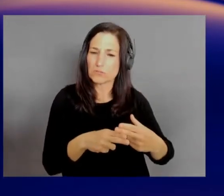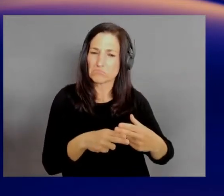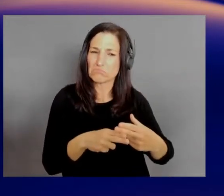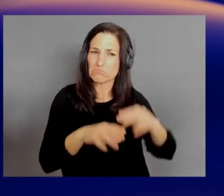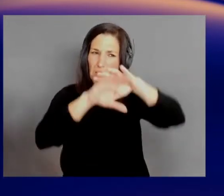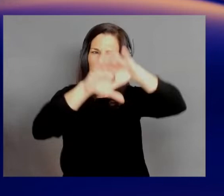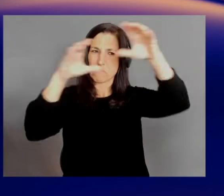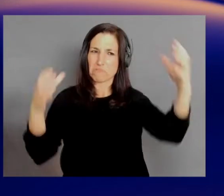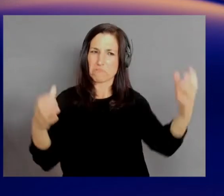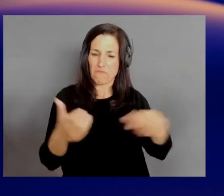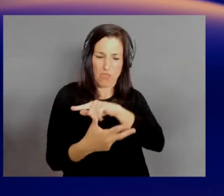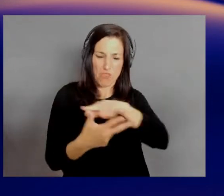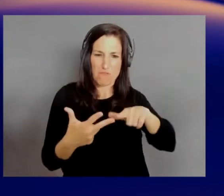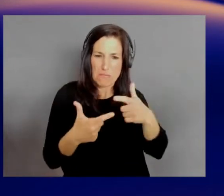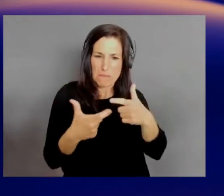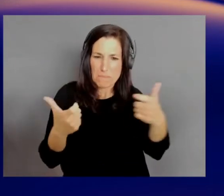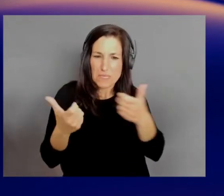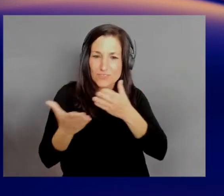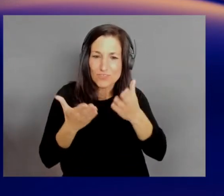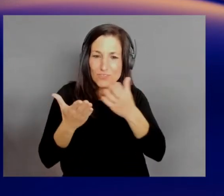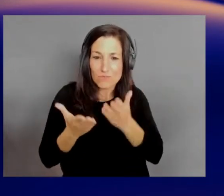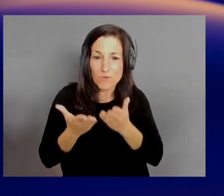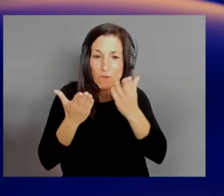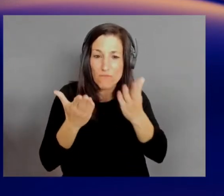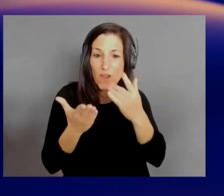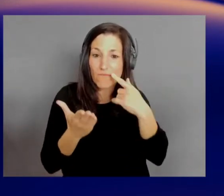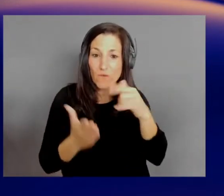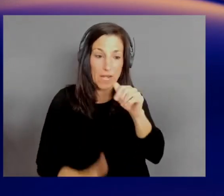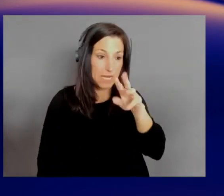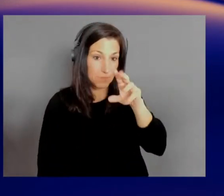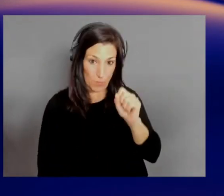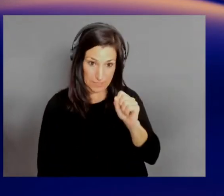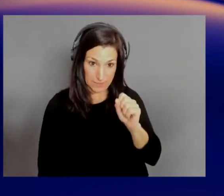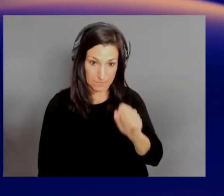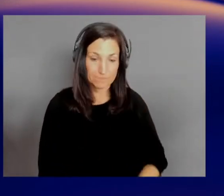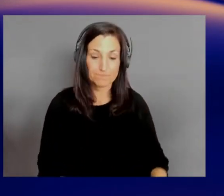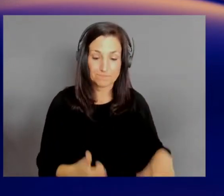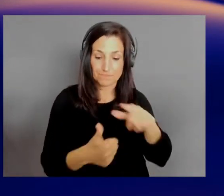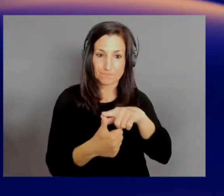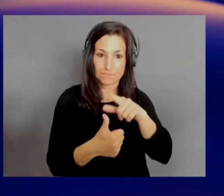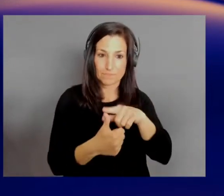that we have in the AWS stack. One is obviously the Chime SDK,